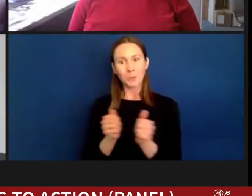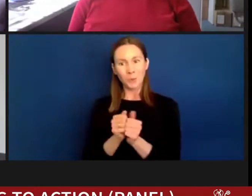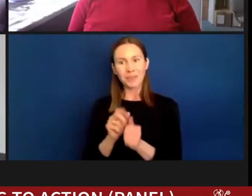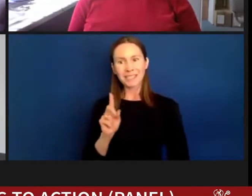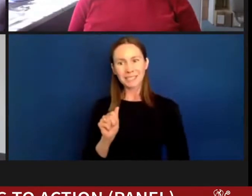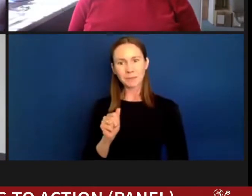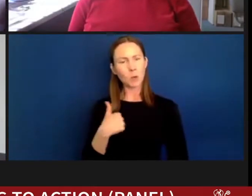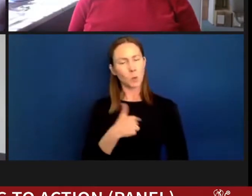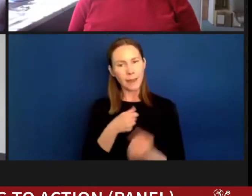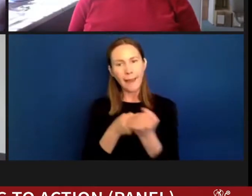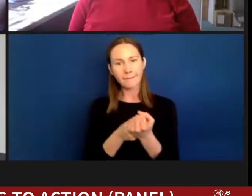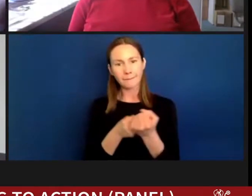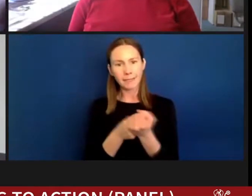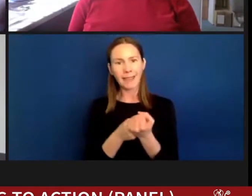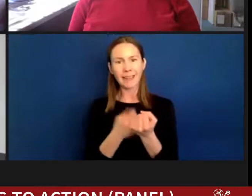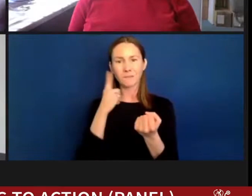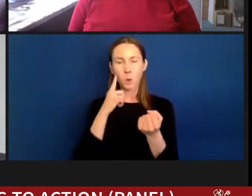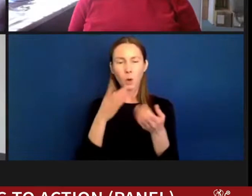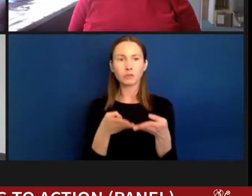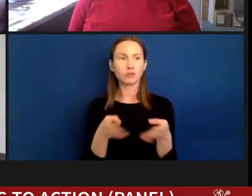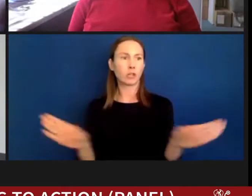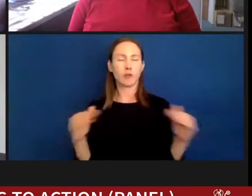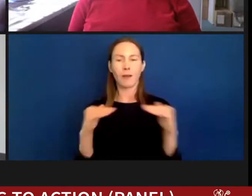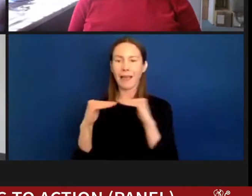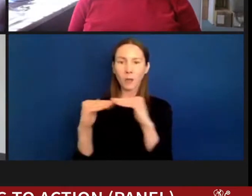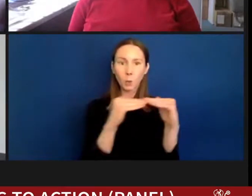in general, equity and service delivery.